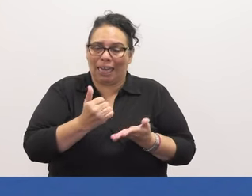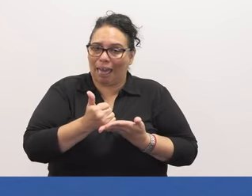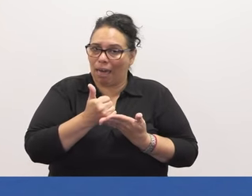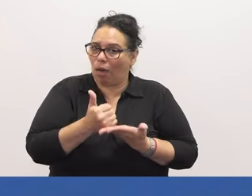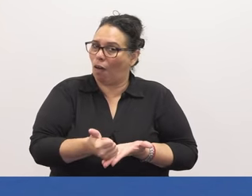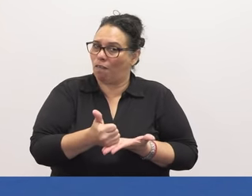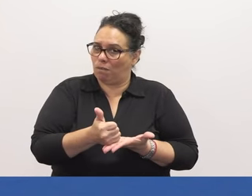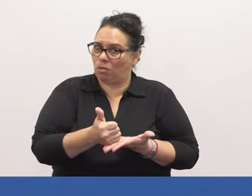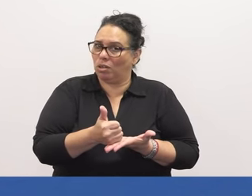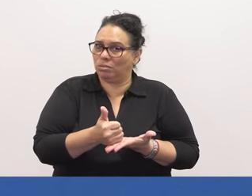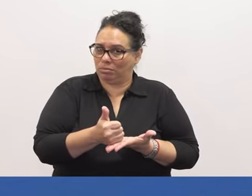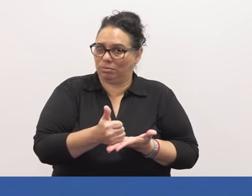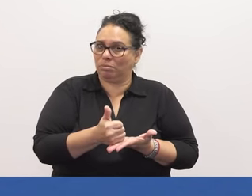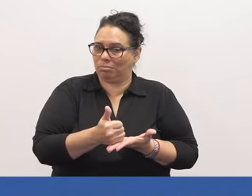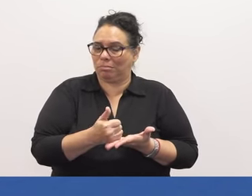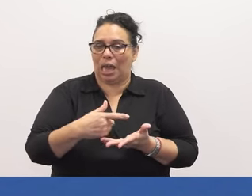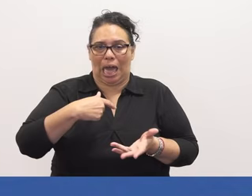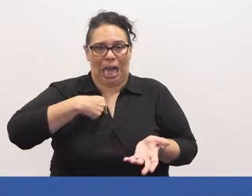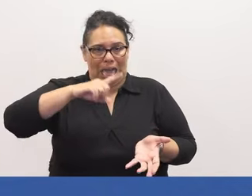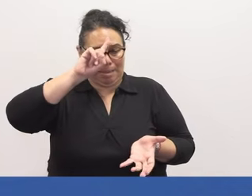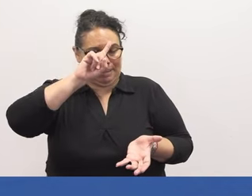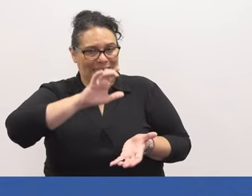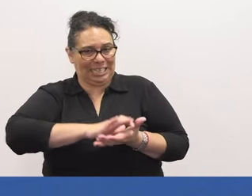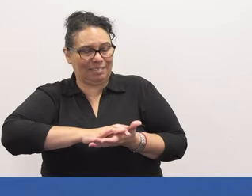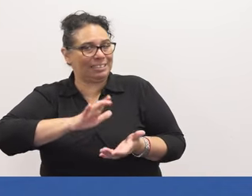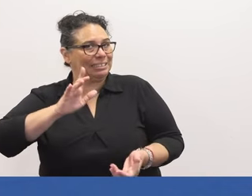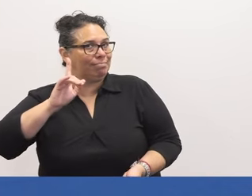And I believe, and it sounds like that takes away